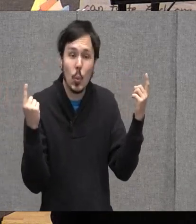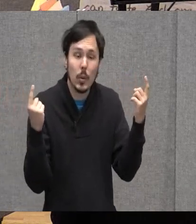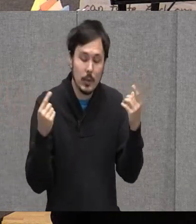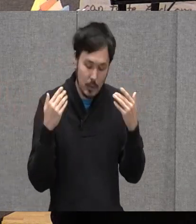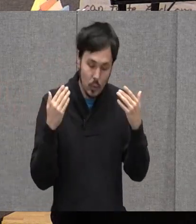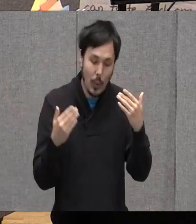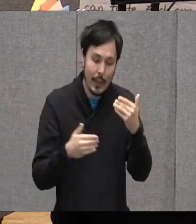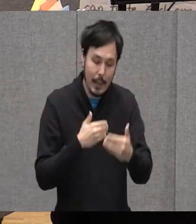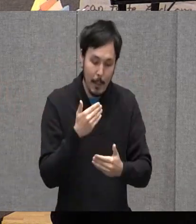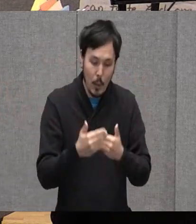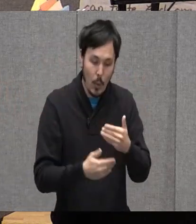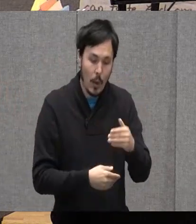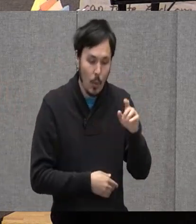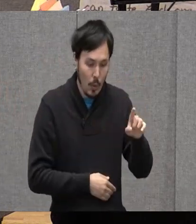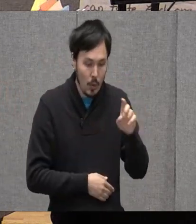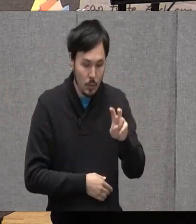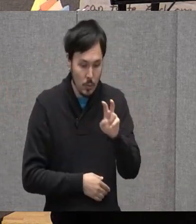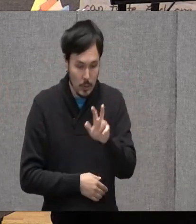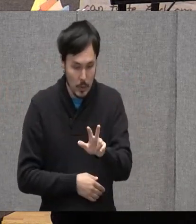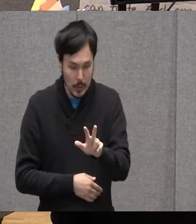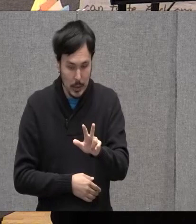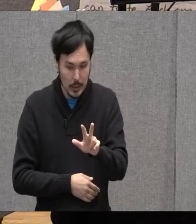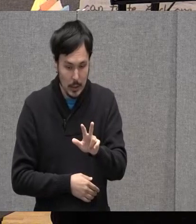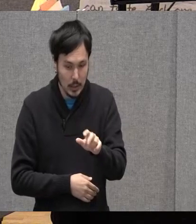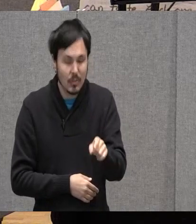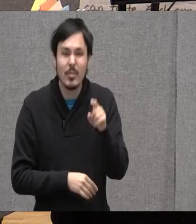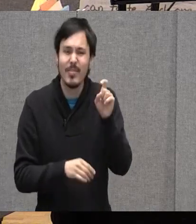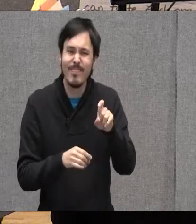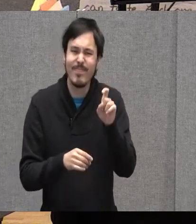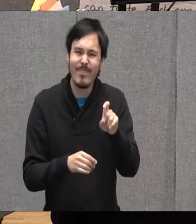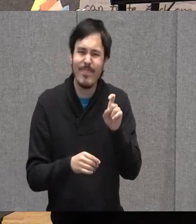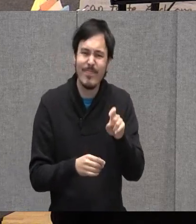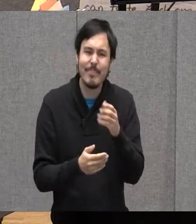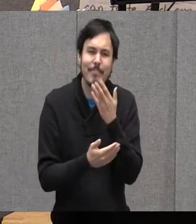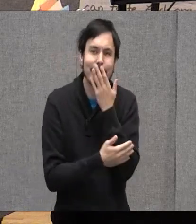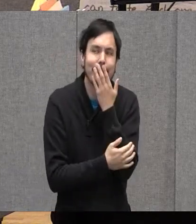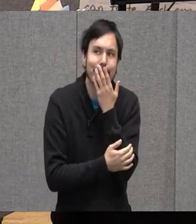We have one, two, three. We have to do, let's do four.